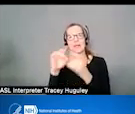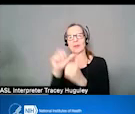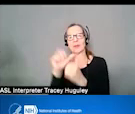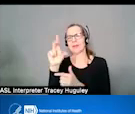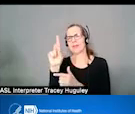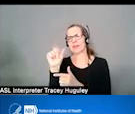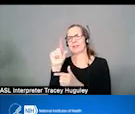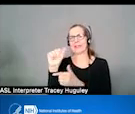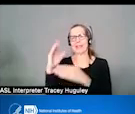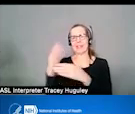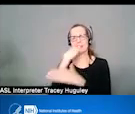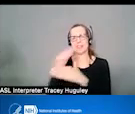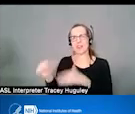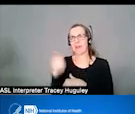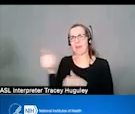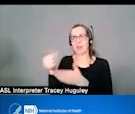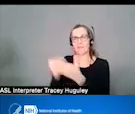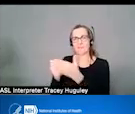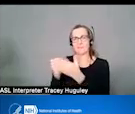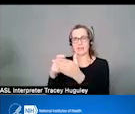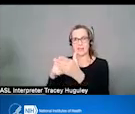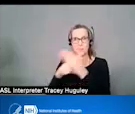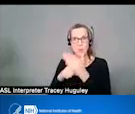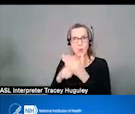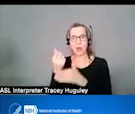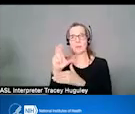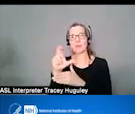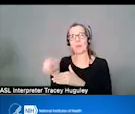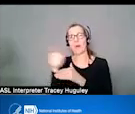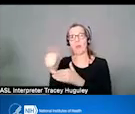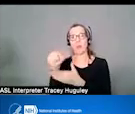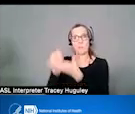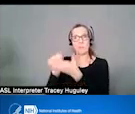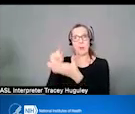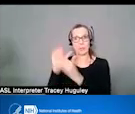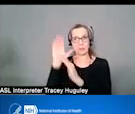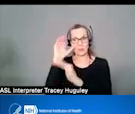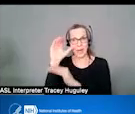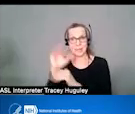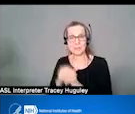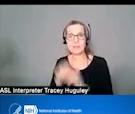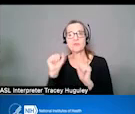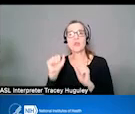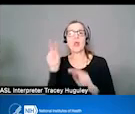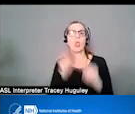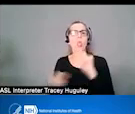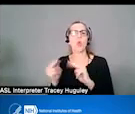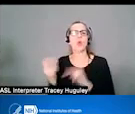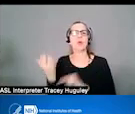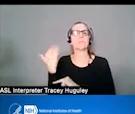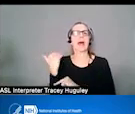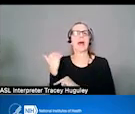There might have been other funder requirements or publisher expectations, and so you can take a look at your past data-sharing practices